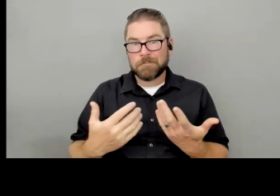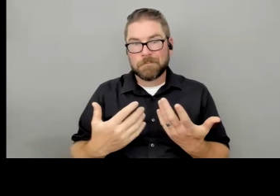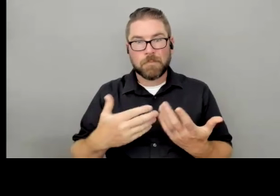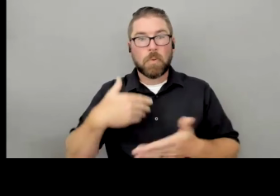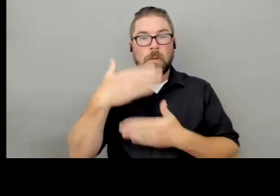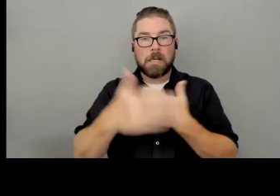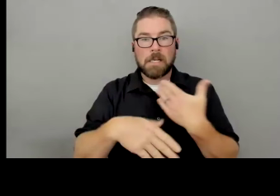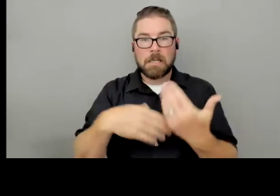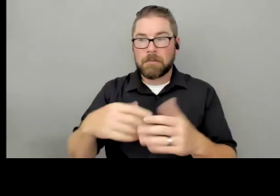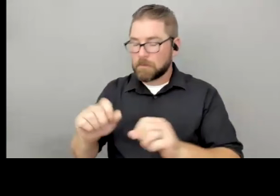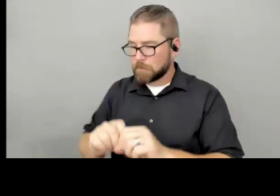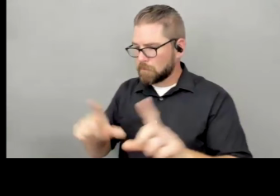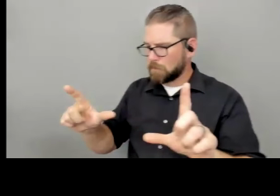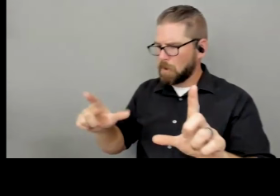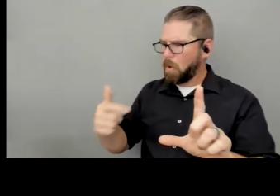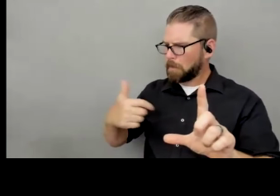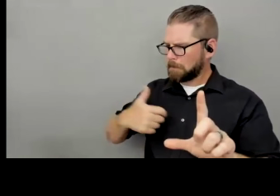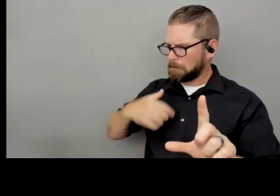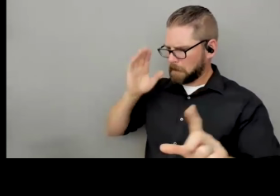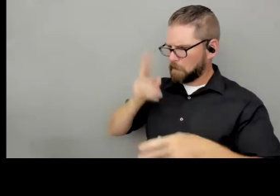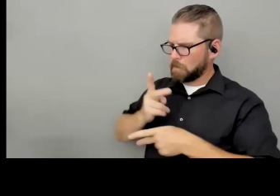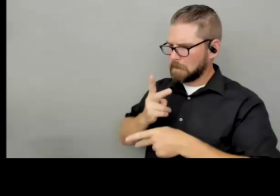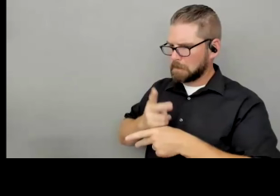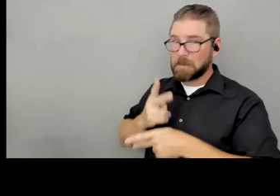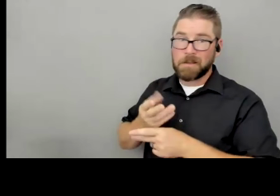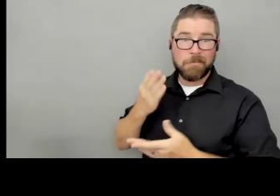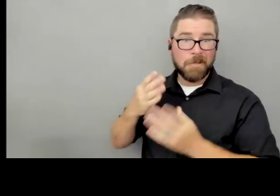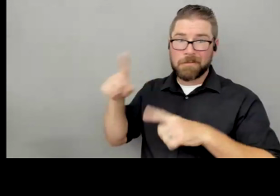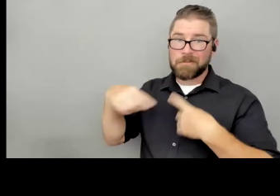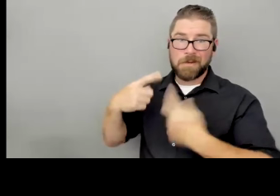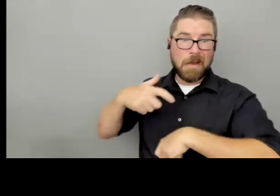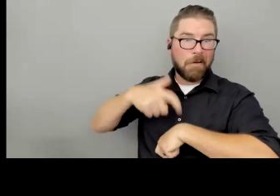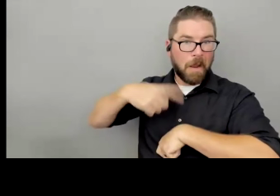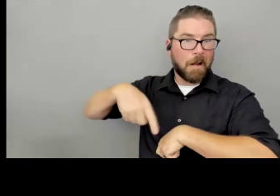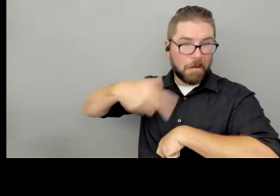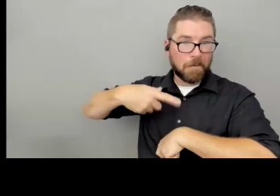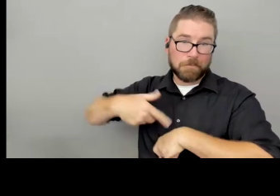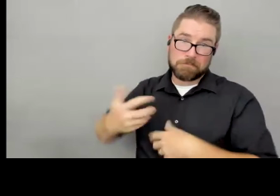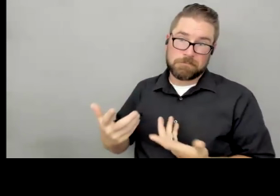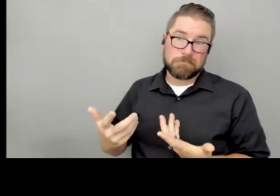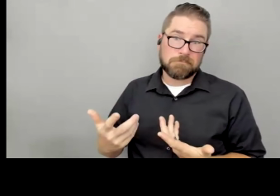and they will respond to the flag, based off of when they have the time and ability to do so.